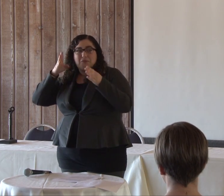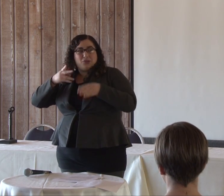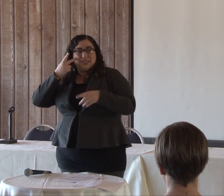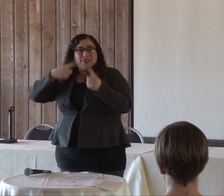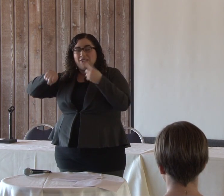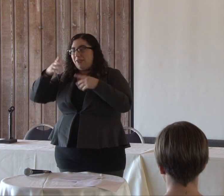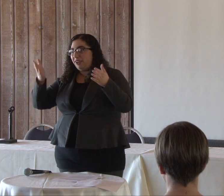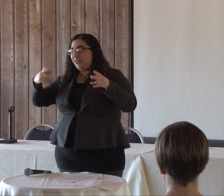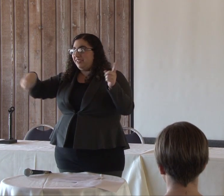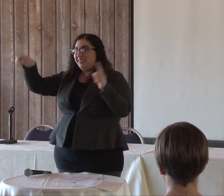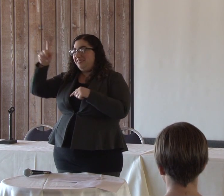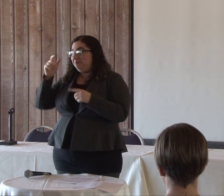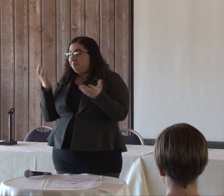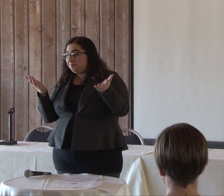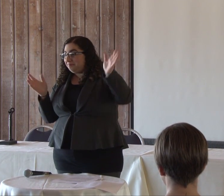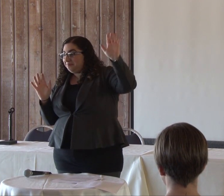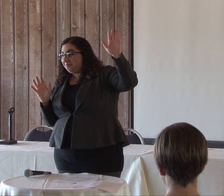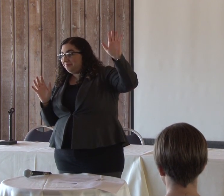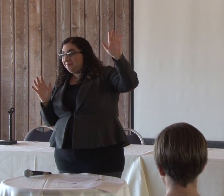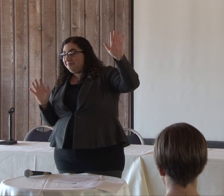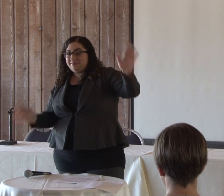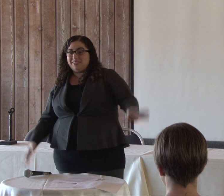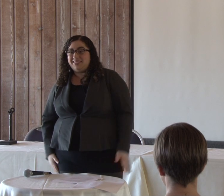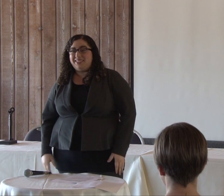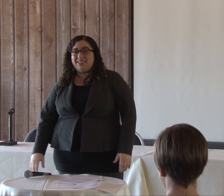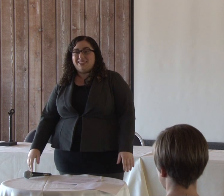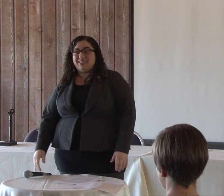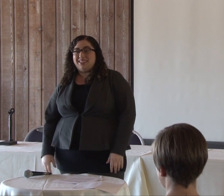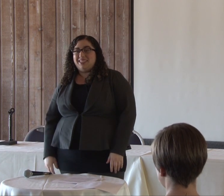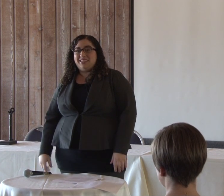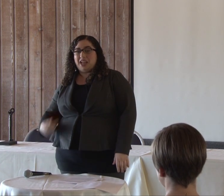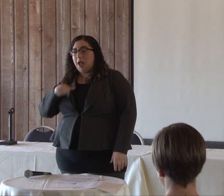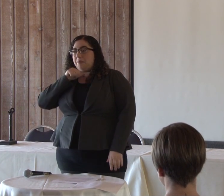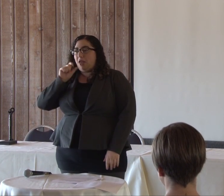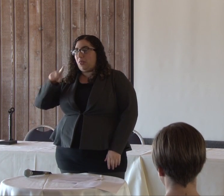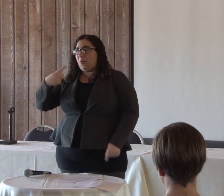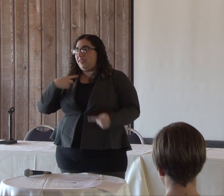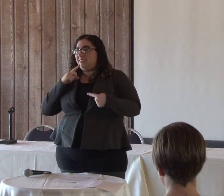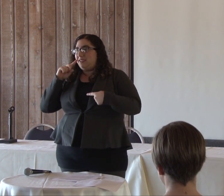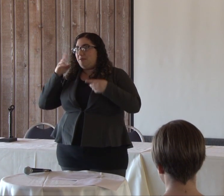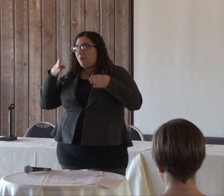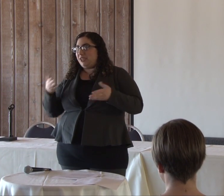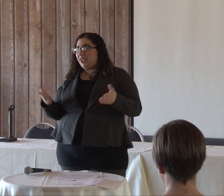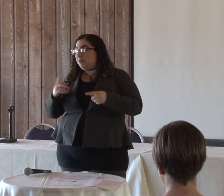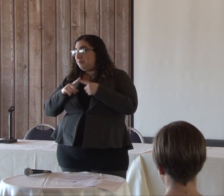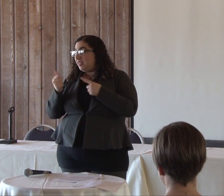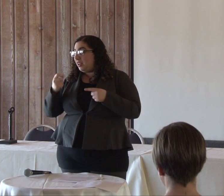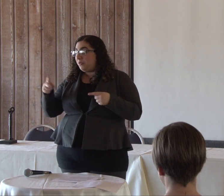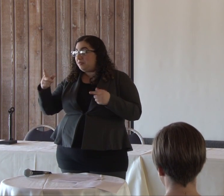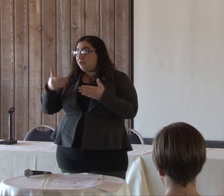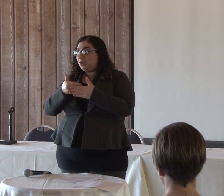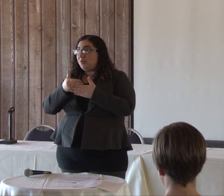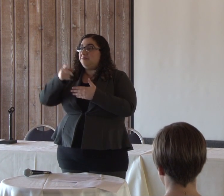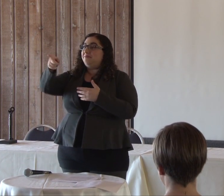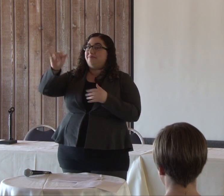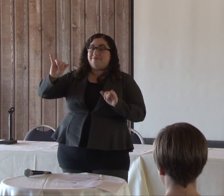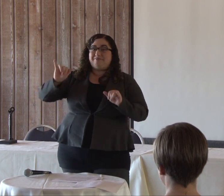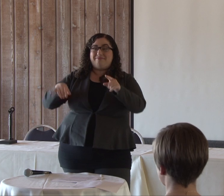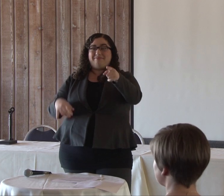Or maybe I'm the first deaf person you've ever seen. There are several deaf, actually in the room, but can you raise your hand if you've never worked with a